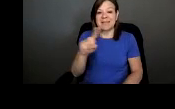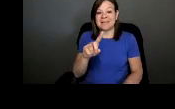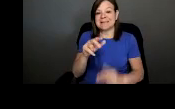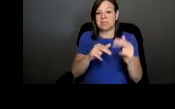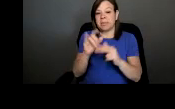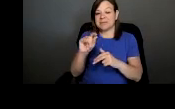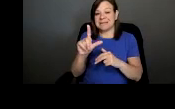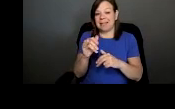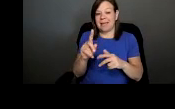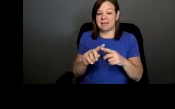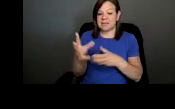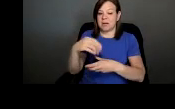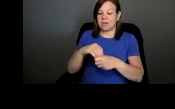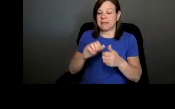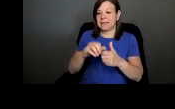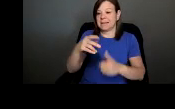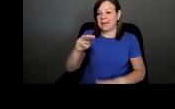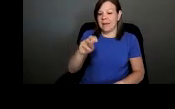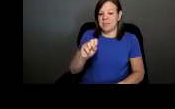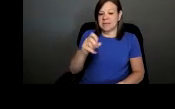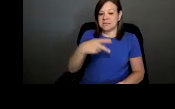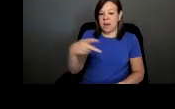within Microsoft PowerPoint offer